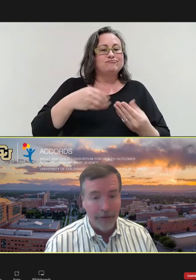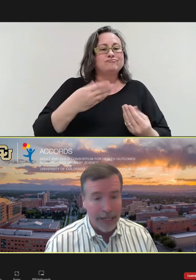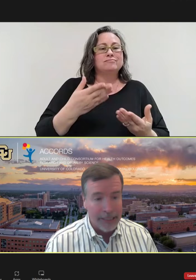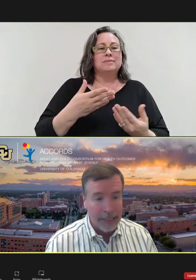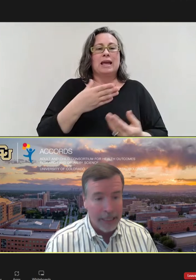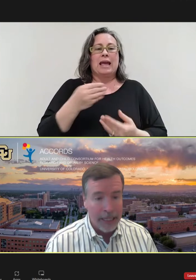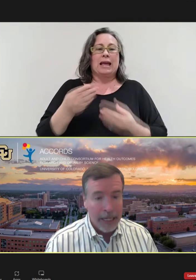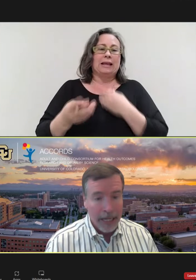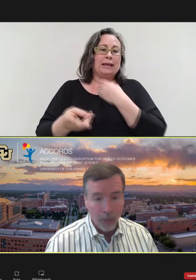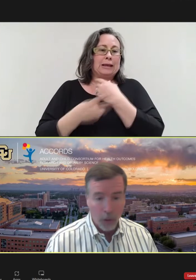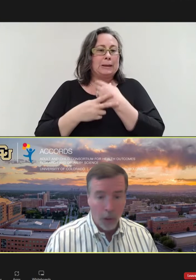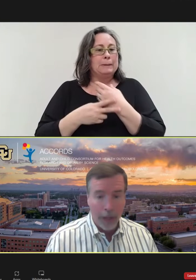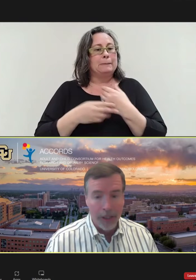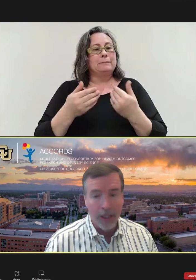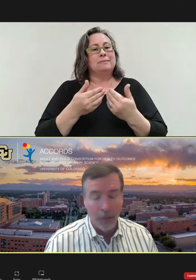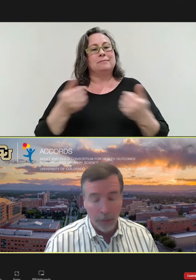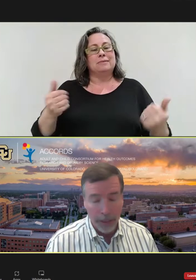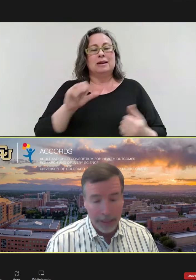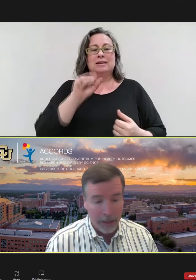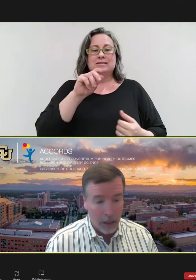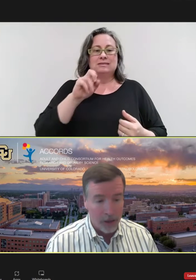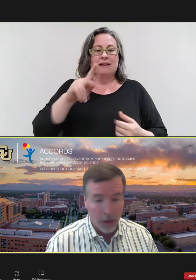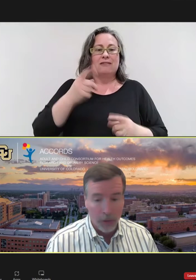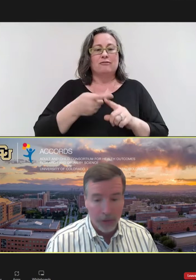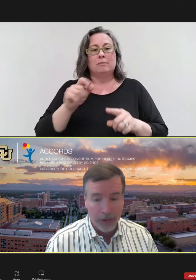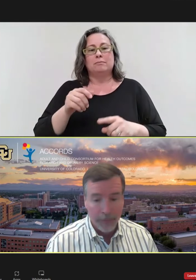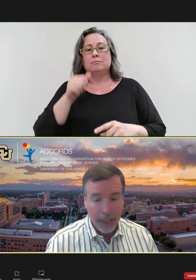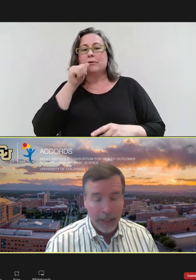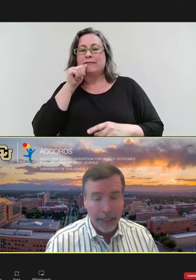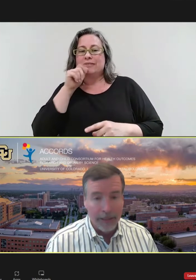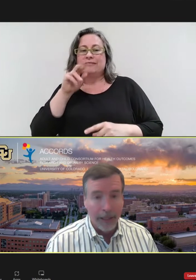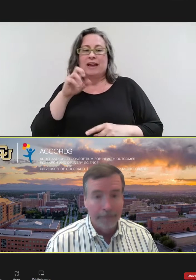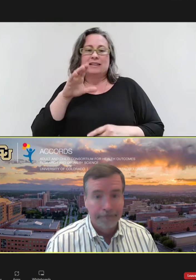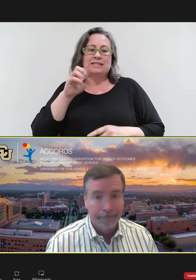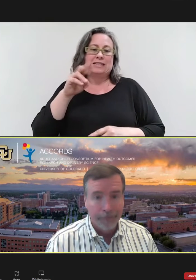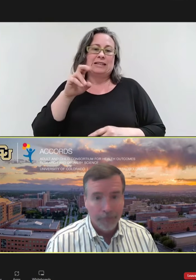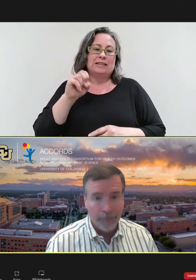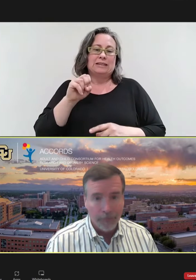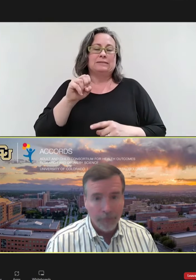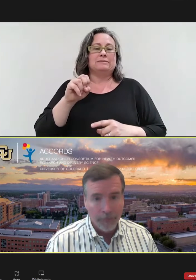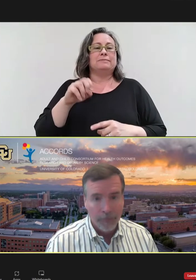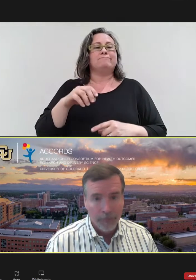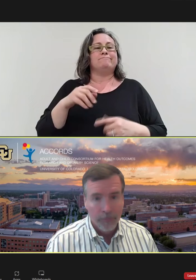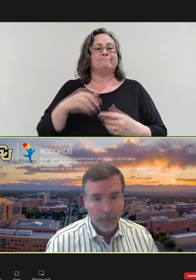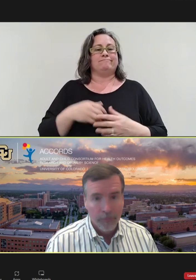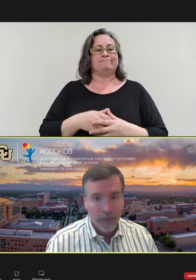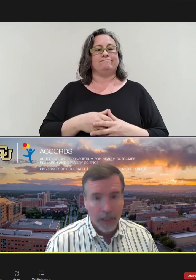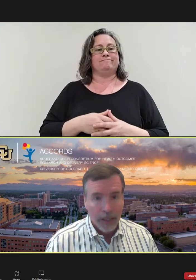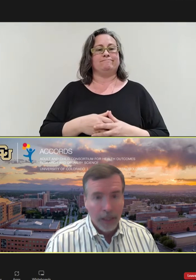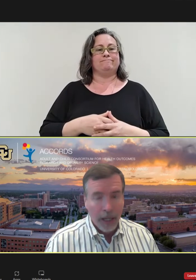vaccine. And the requirements to replace lost doses. Next slide.